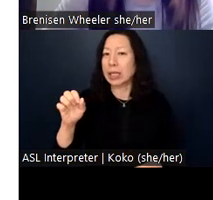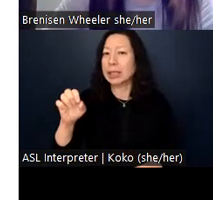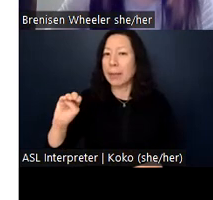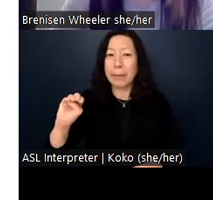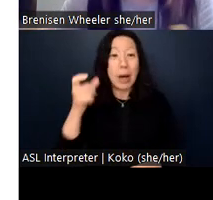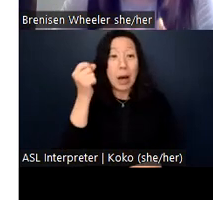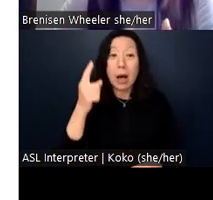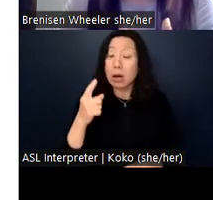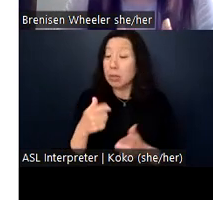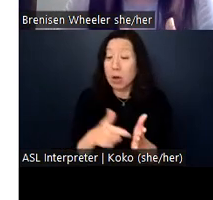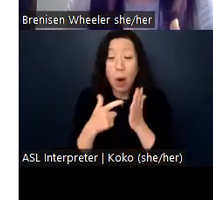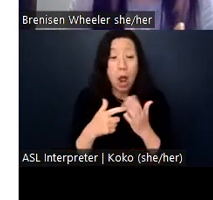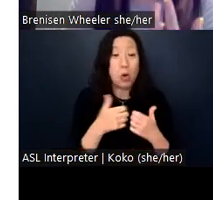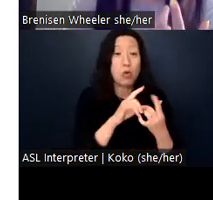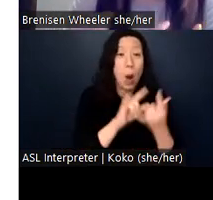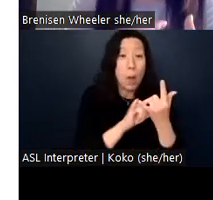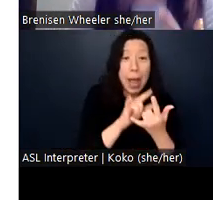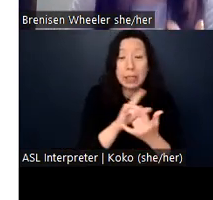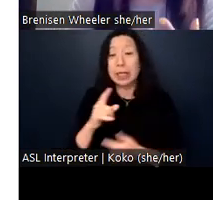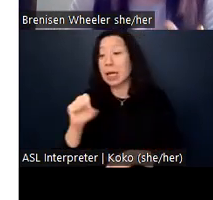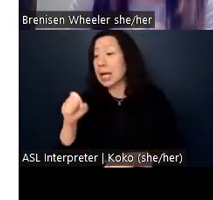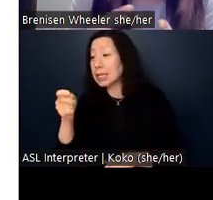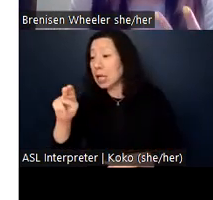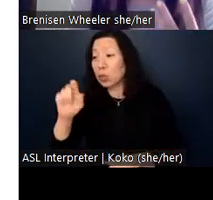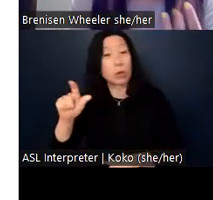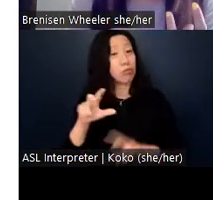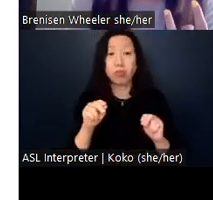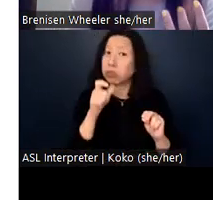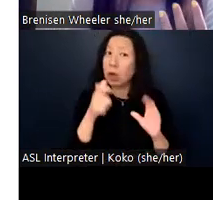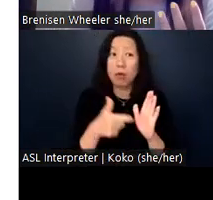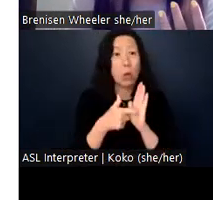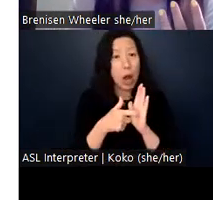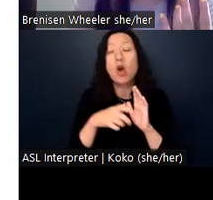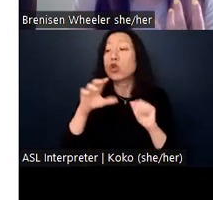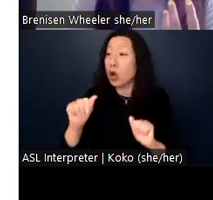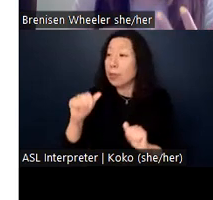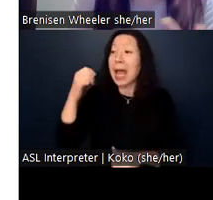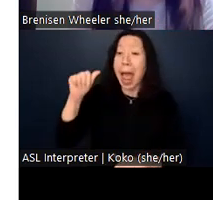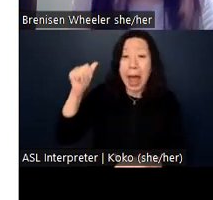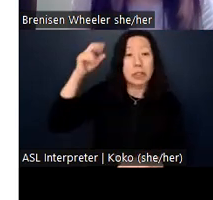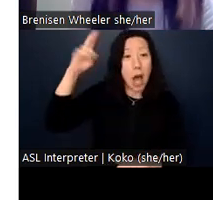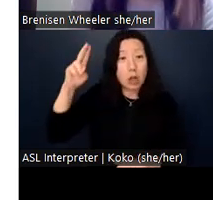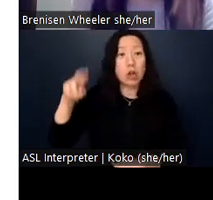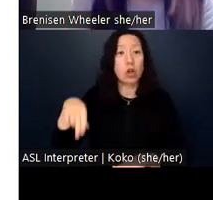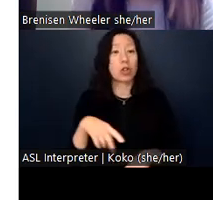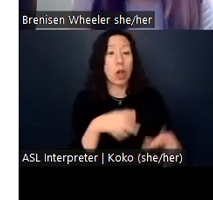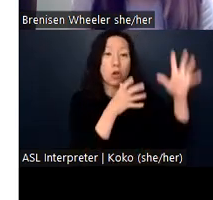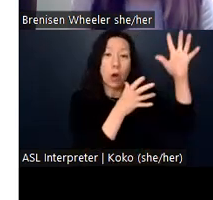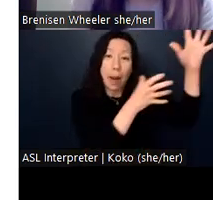can occur. 12:17:22 Between family members, including aunts, uncles, grandparents, cousins, other people who live in the home.